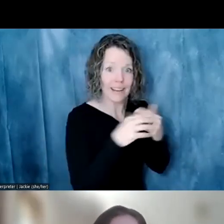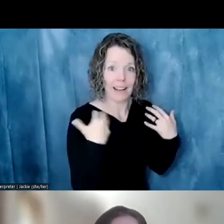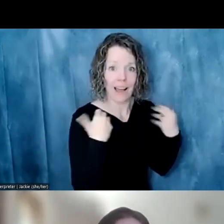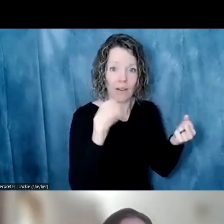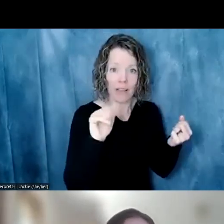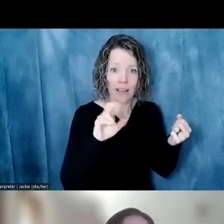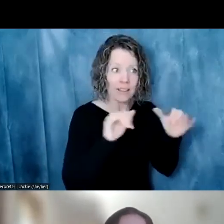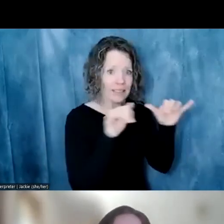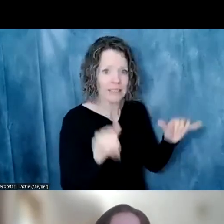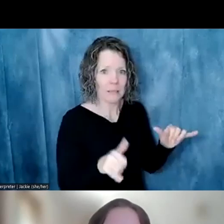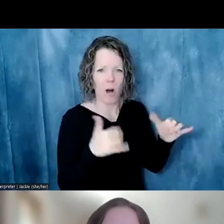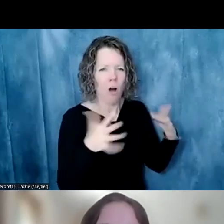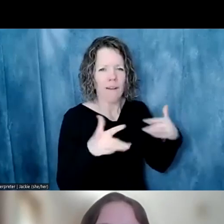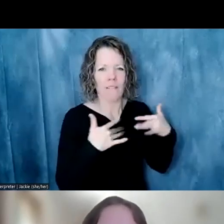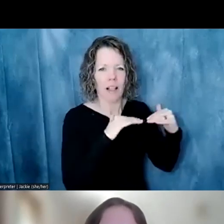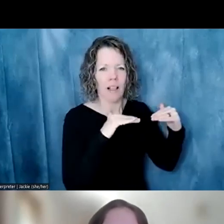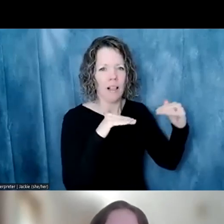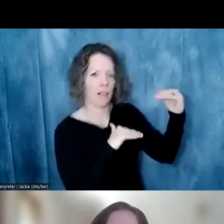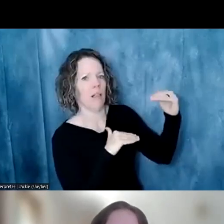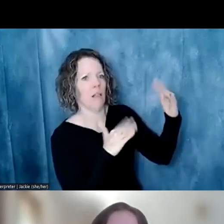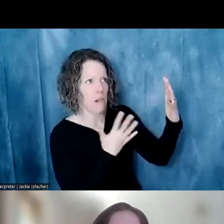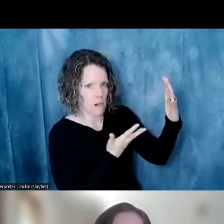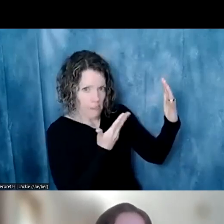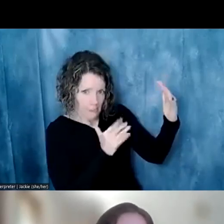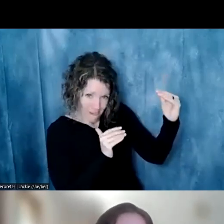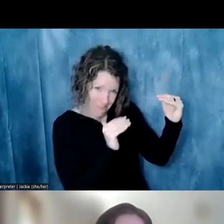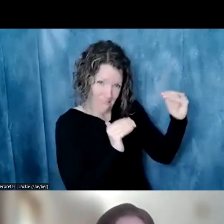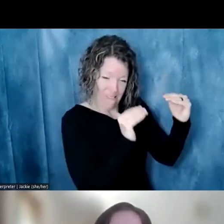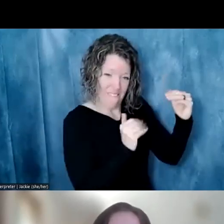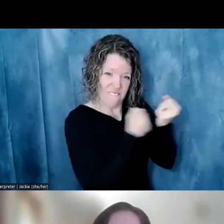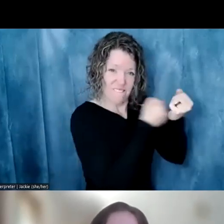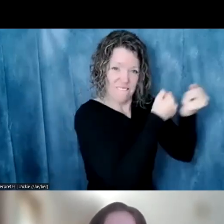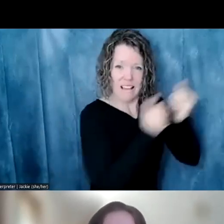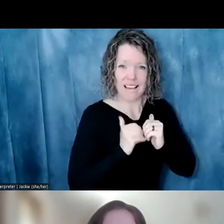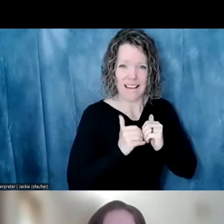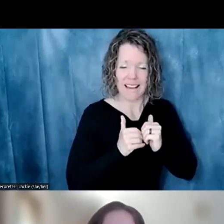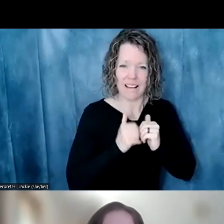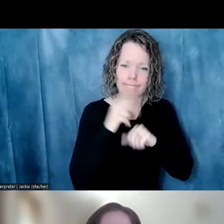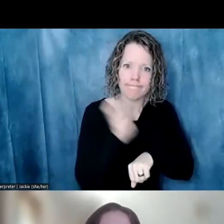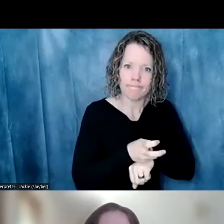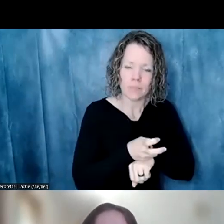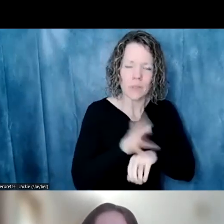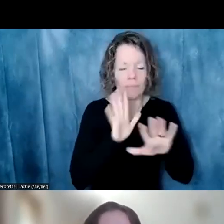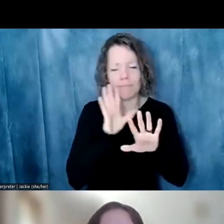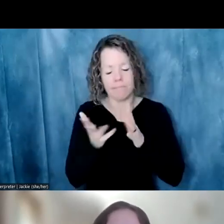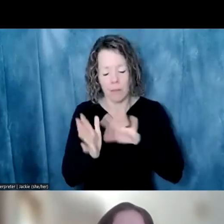But I will say no more of that. So in terms of the second question, what do I see is the